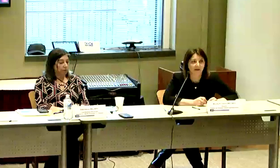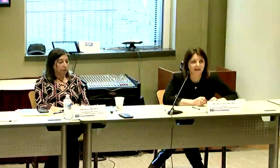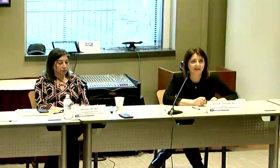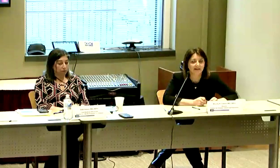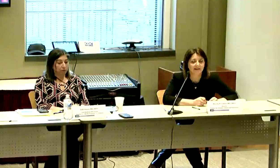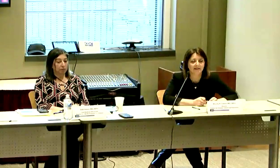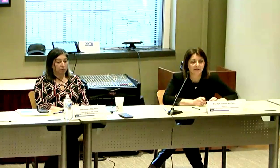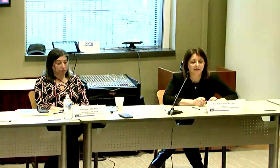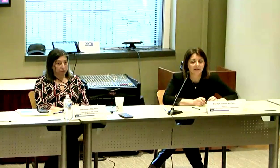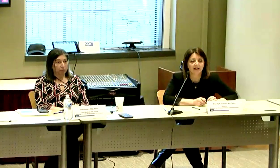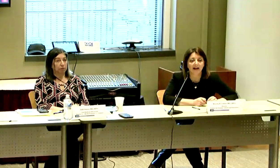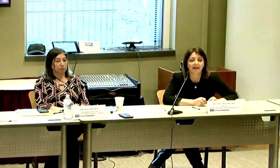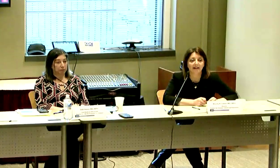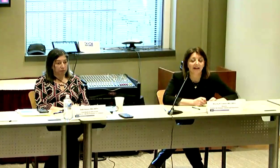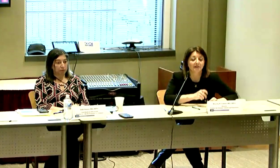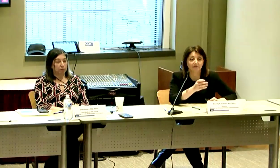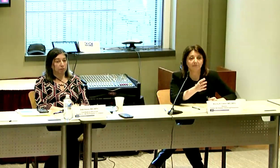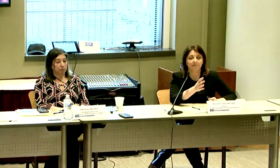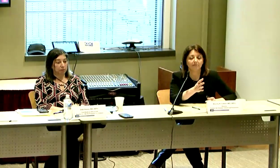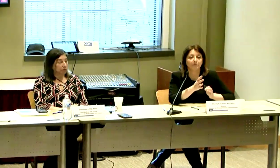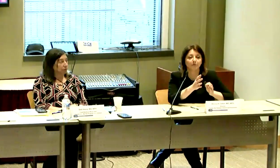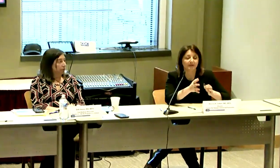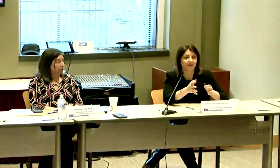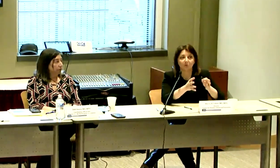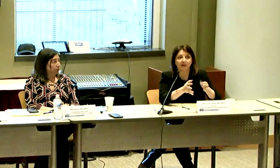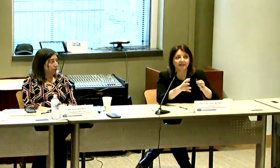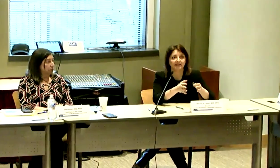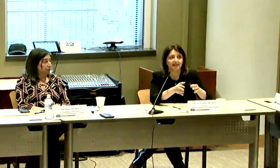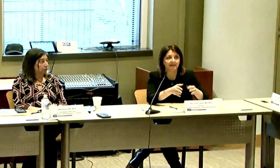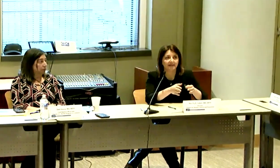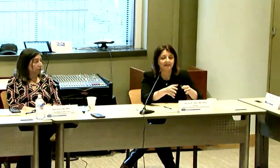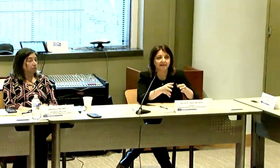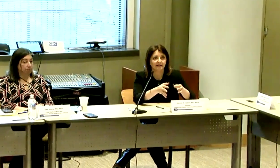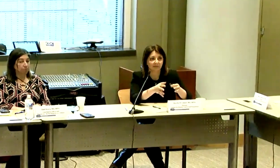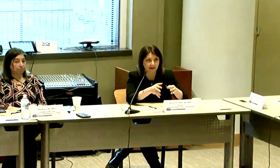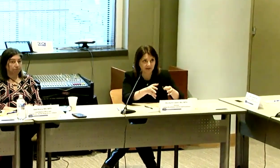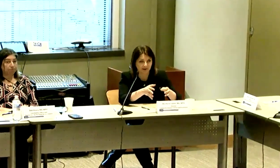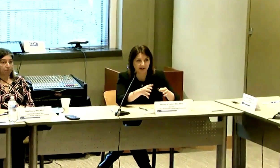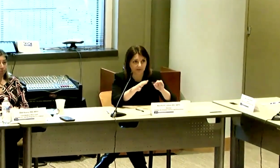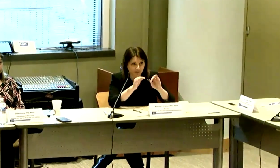and heat this year and, again, focusing on what is it that CDC does best, right?